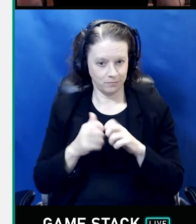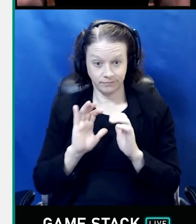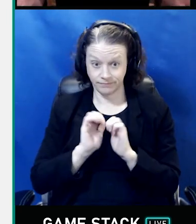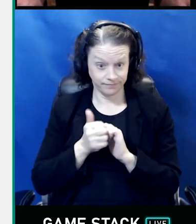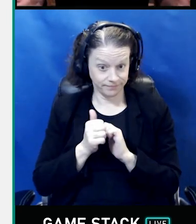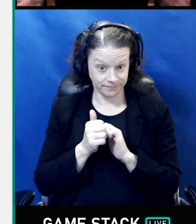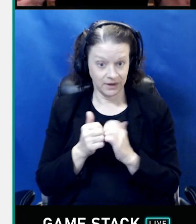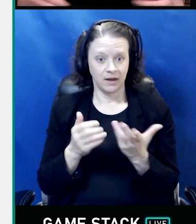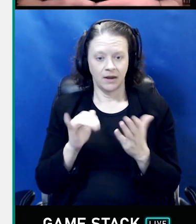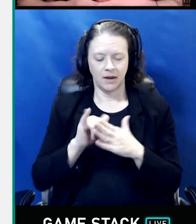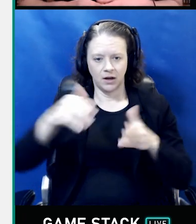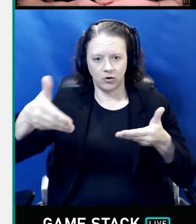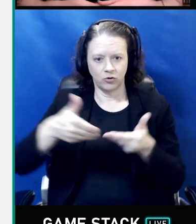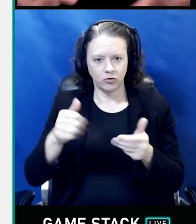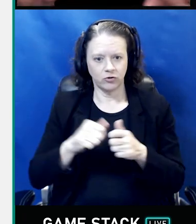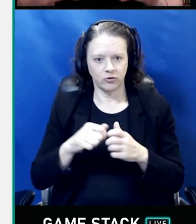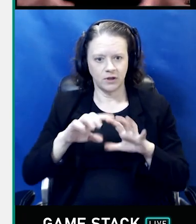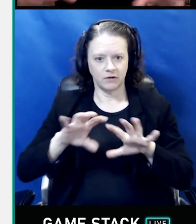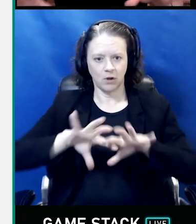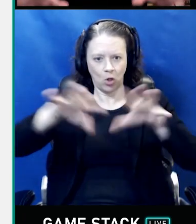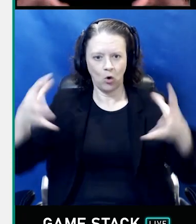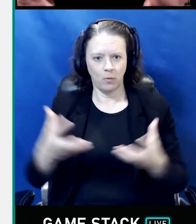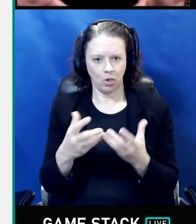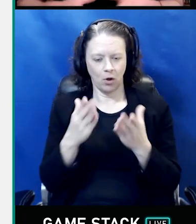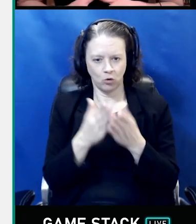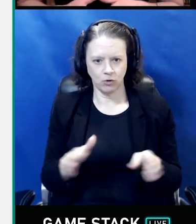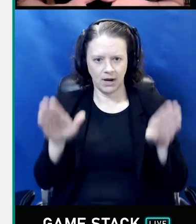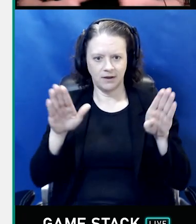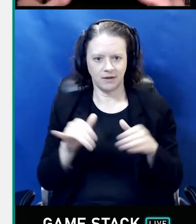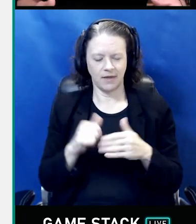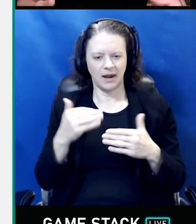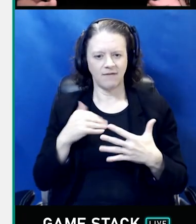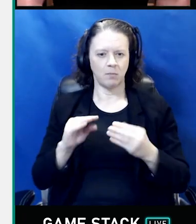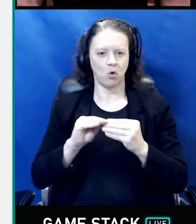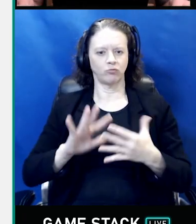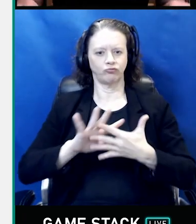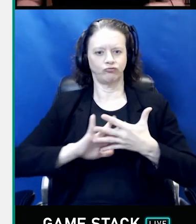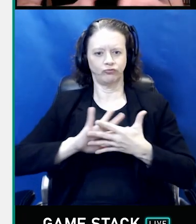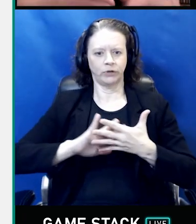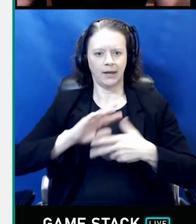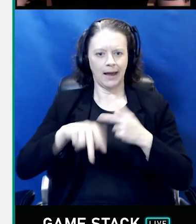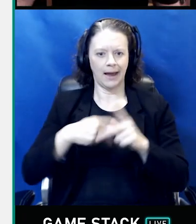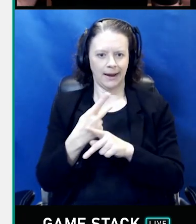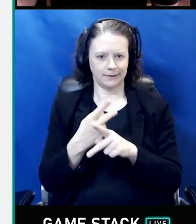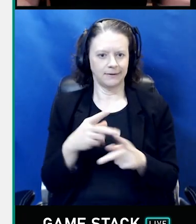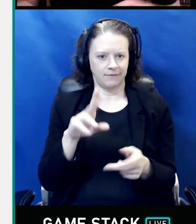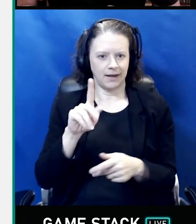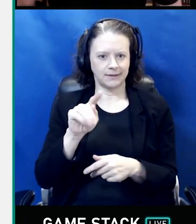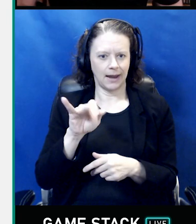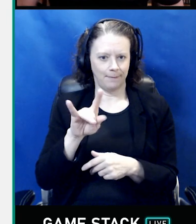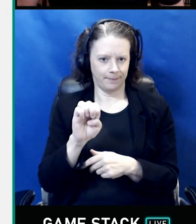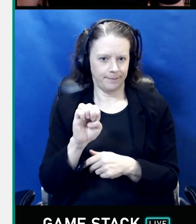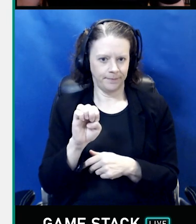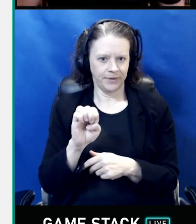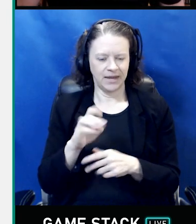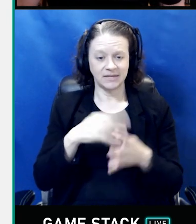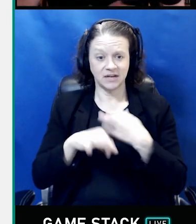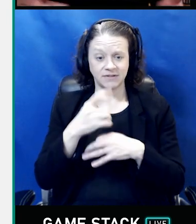these global arrays that have sort of a fuzzy notion of type. So instead of saying OK, I've got this array and it contains RWTextures of